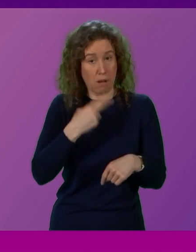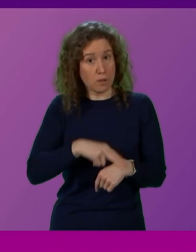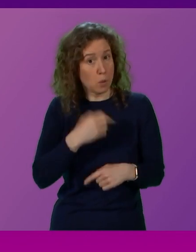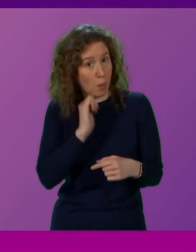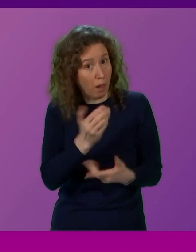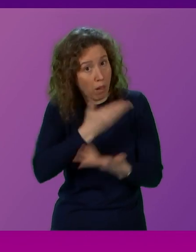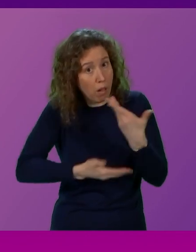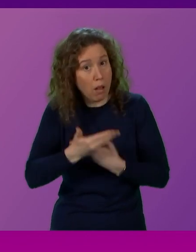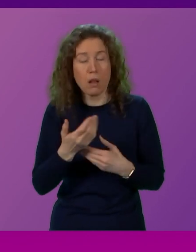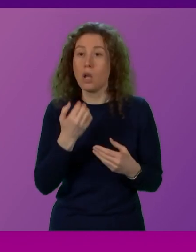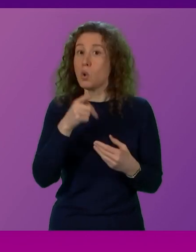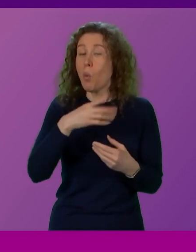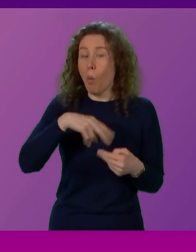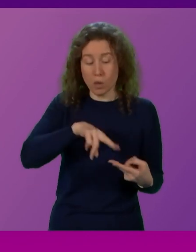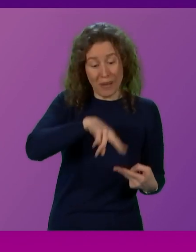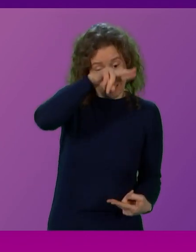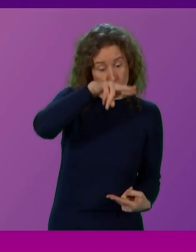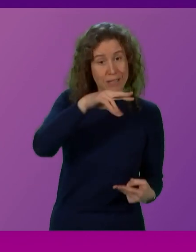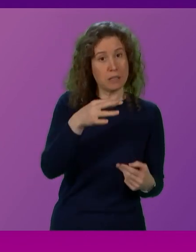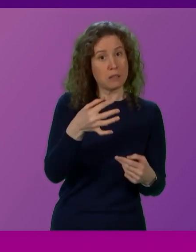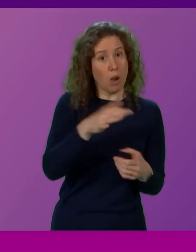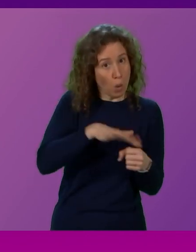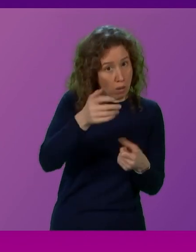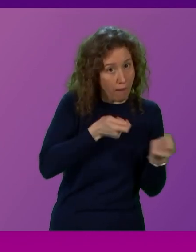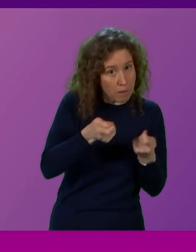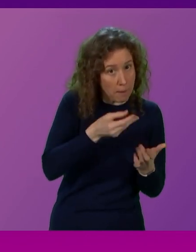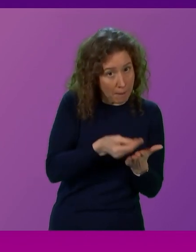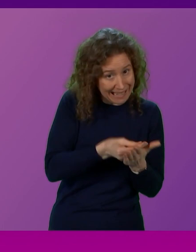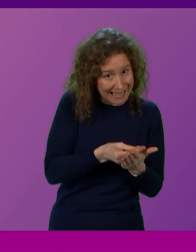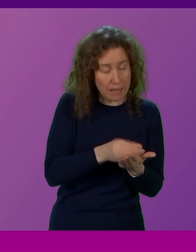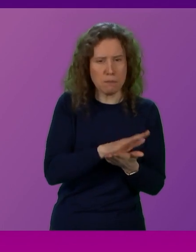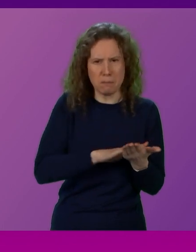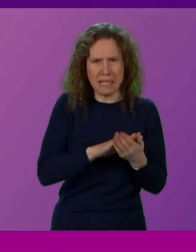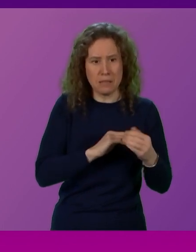If he wants us to increase the allocation to local government, he has to say that we